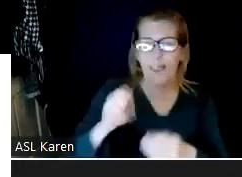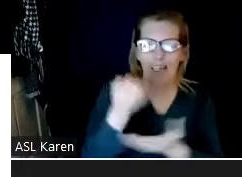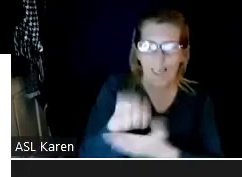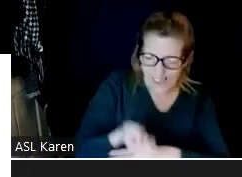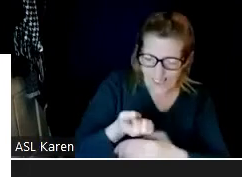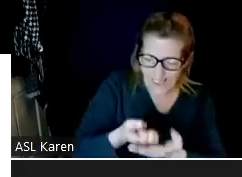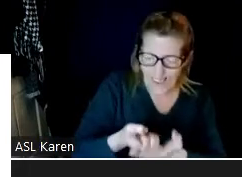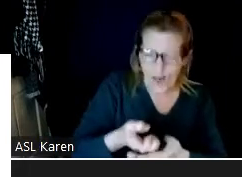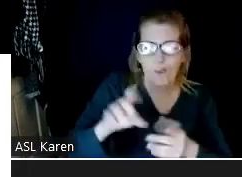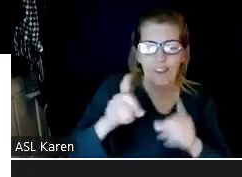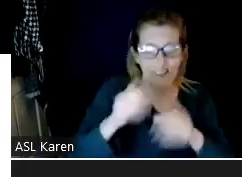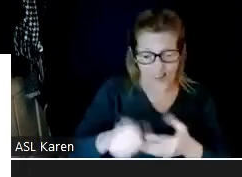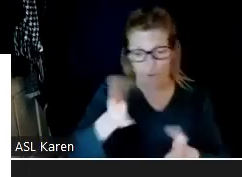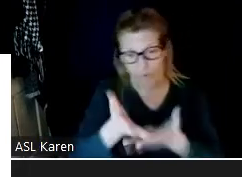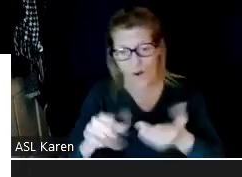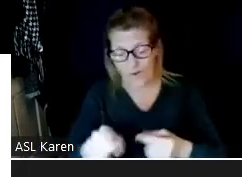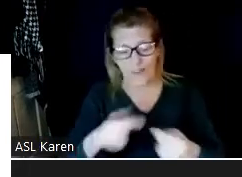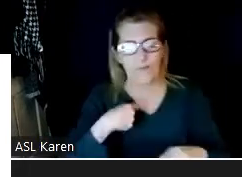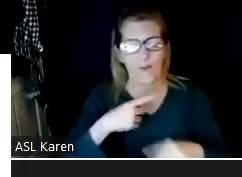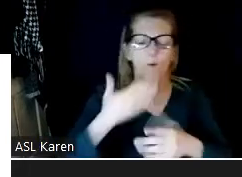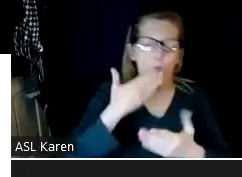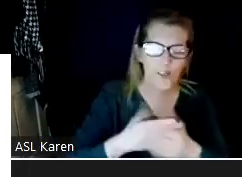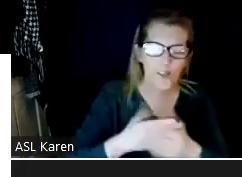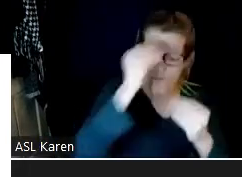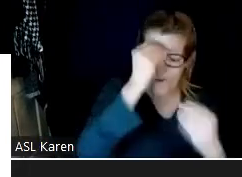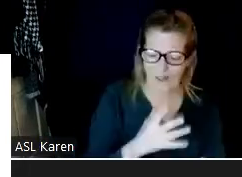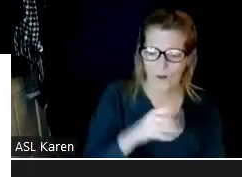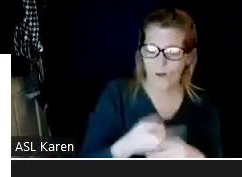15:13:29 reliable information about Oregon's economy and workforce.